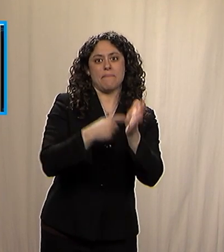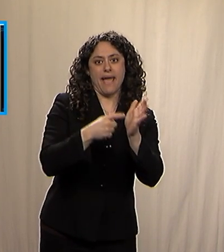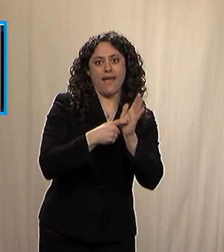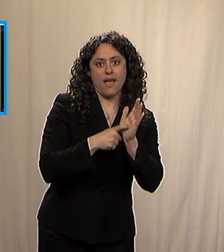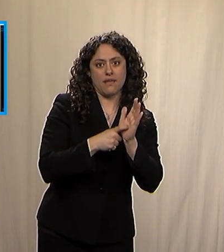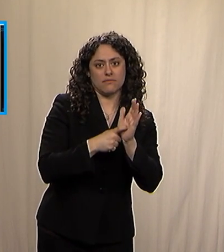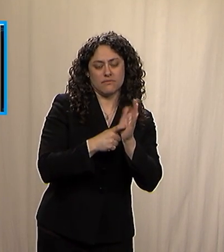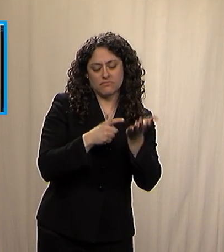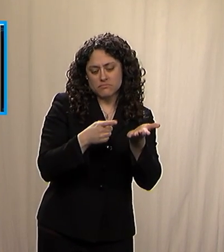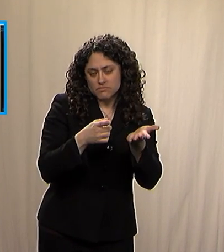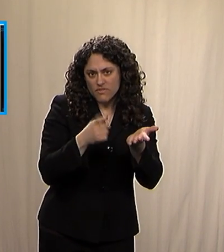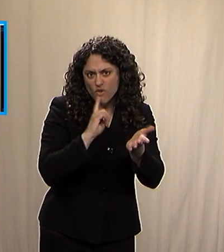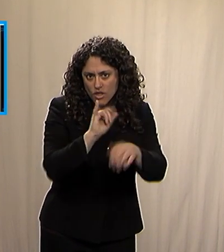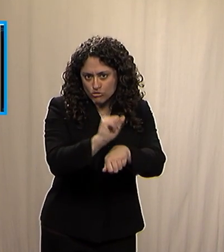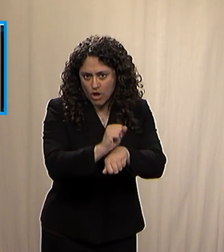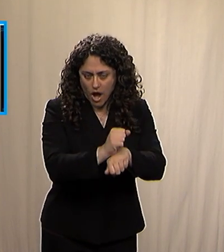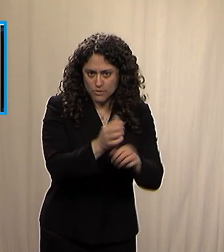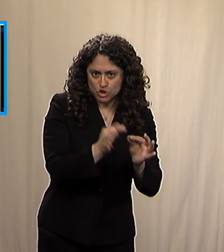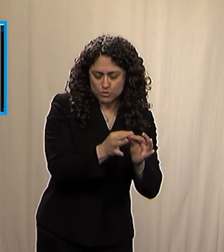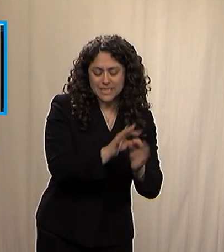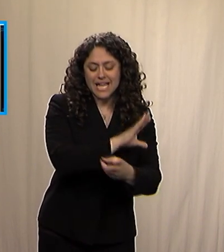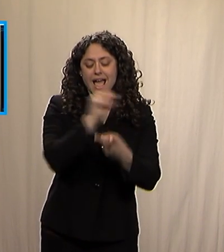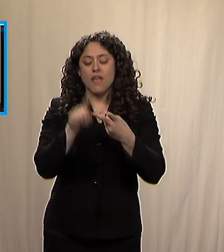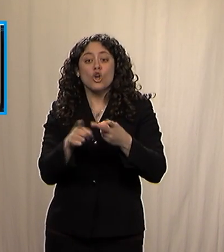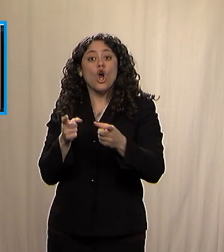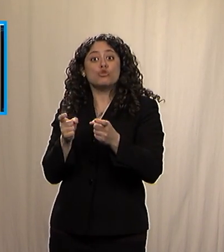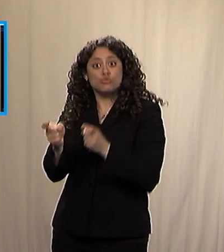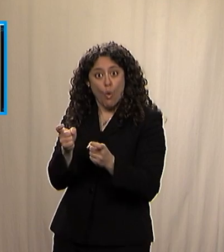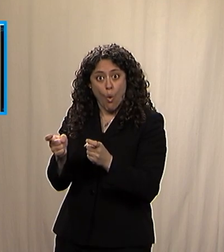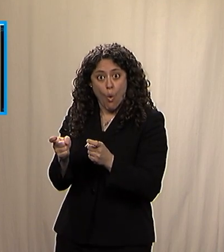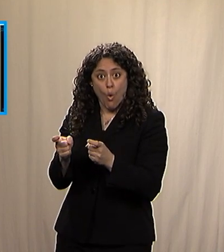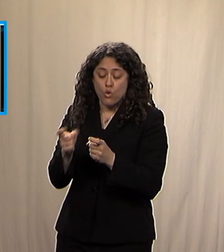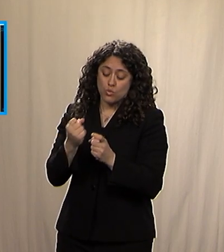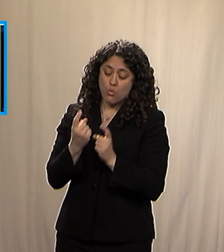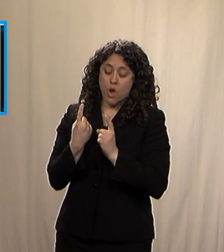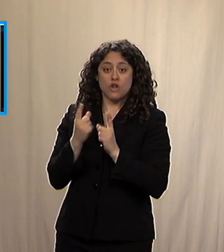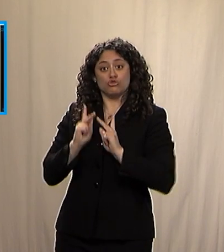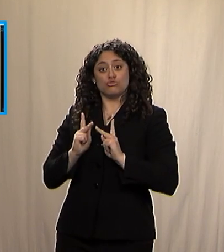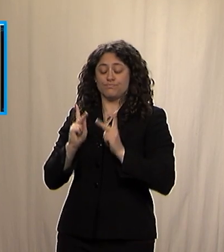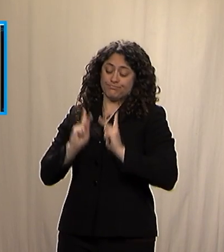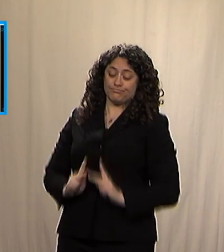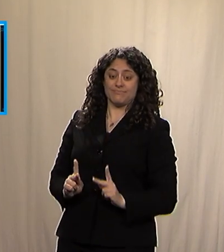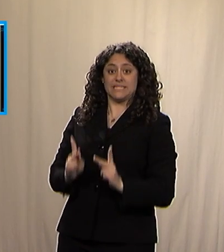that an individual interpreter might have. You can think along each of these axes.